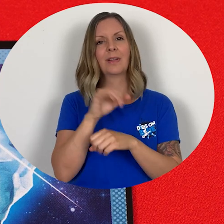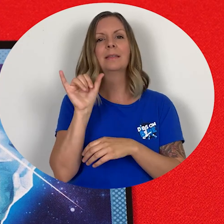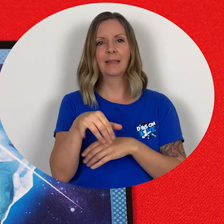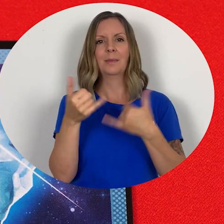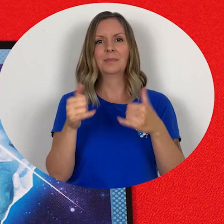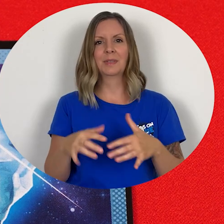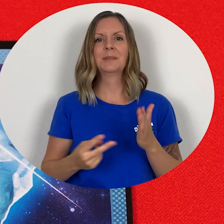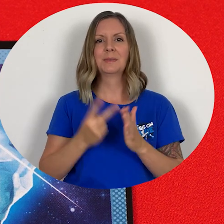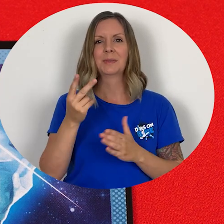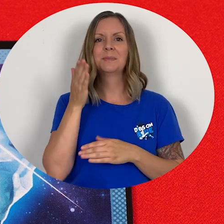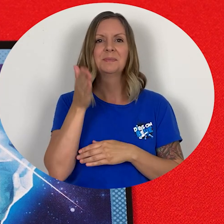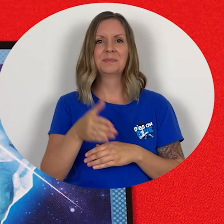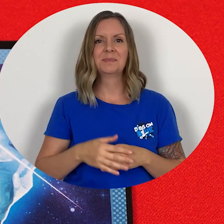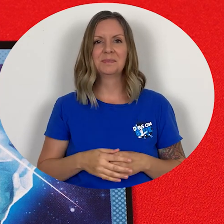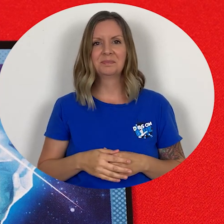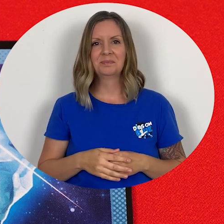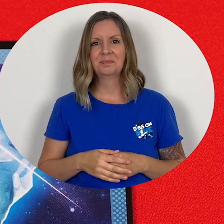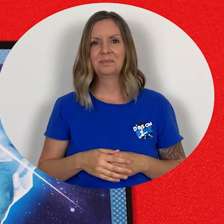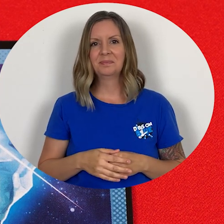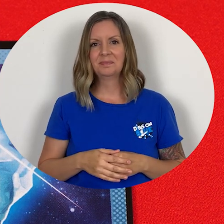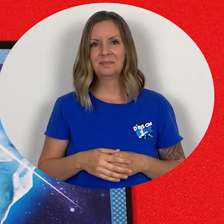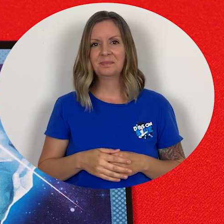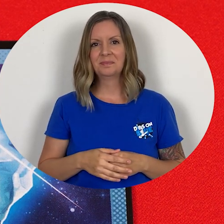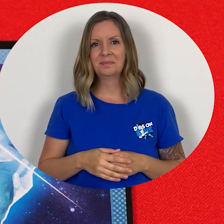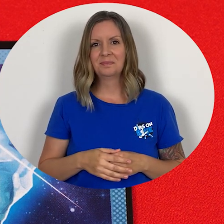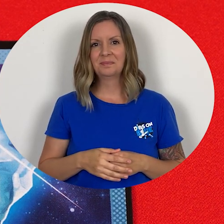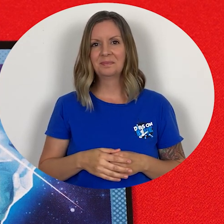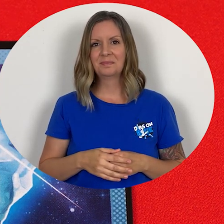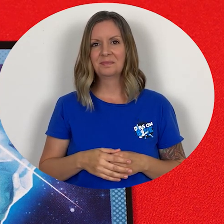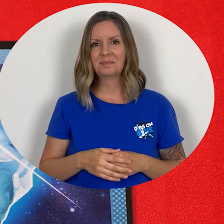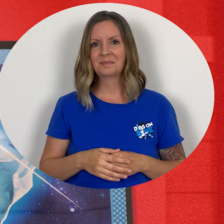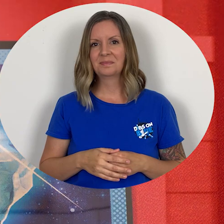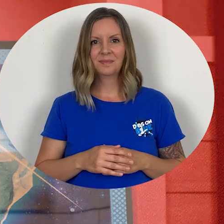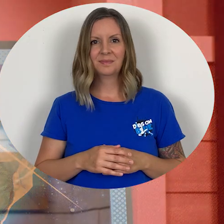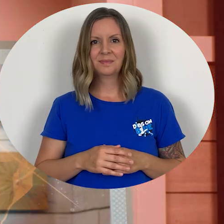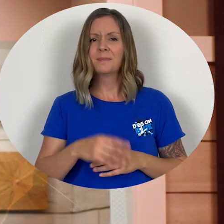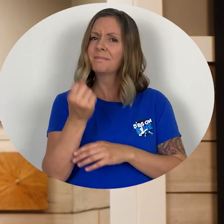player at the table, Thanos will fight that player twice, instead. An important thing